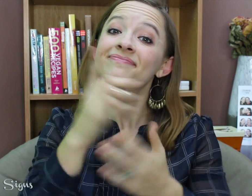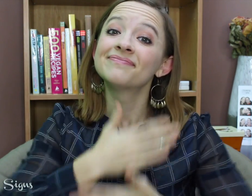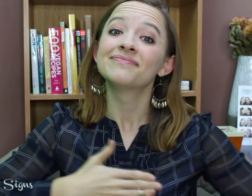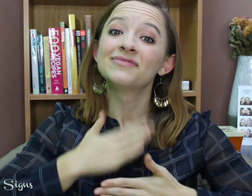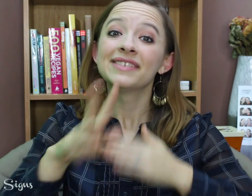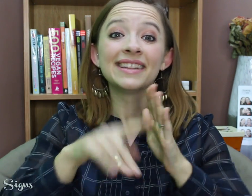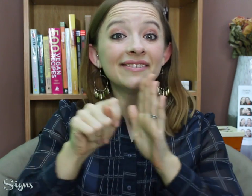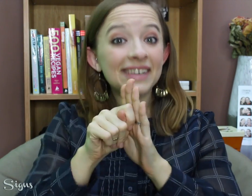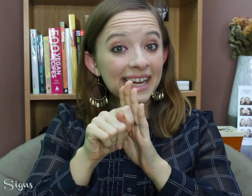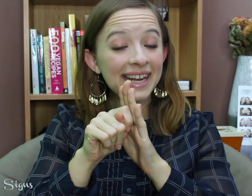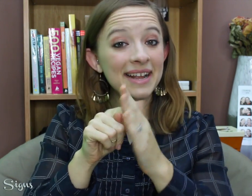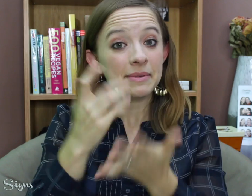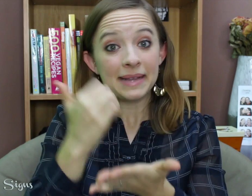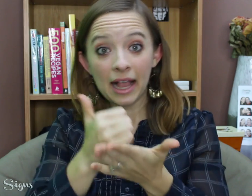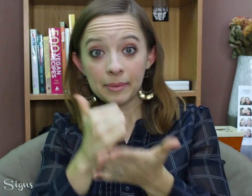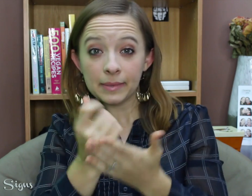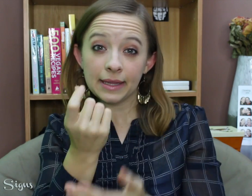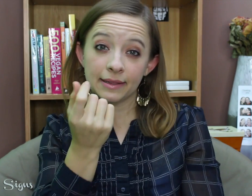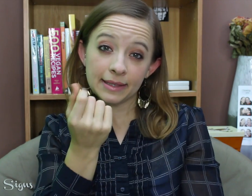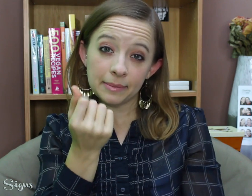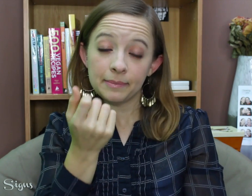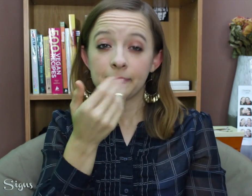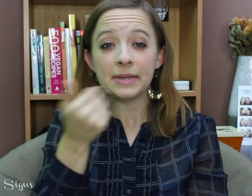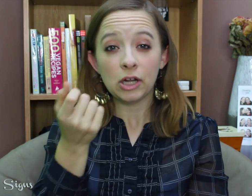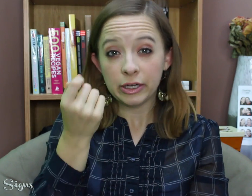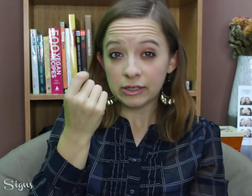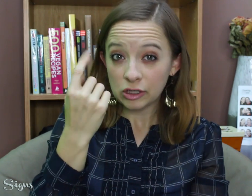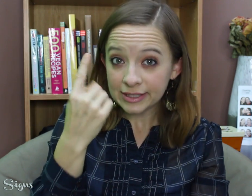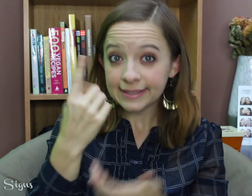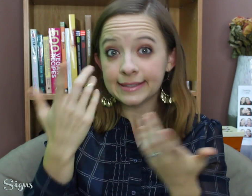Alright I hope you guys have enjoyed this video and it's been kind of helpful